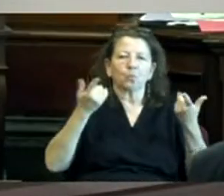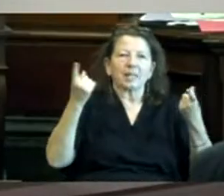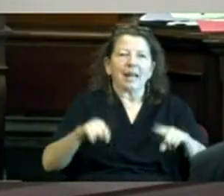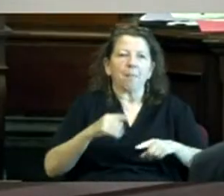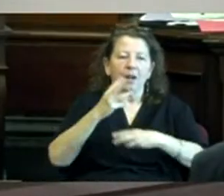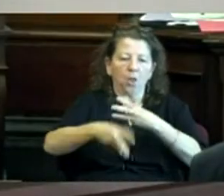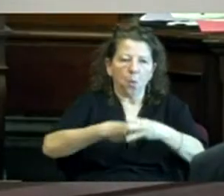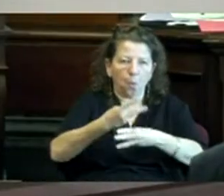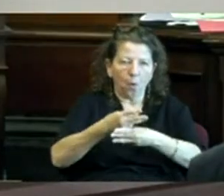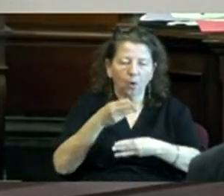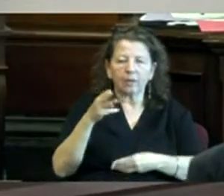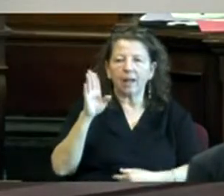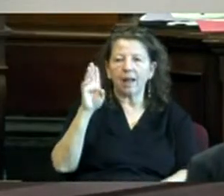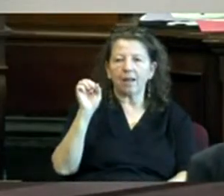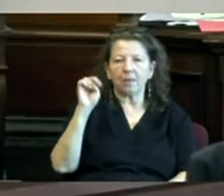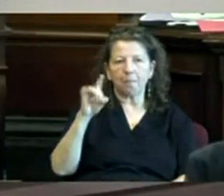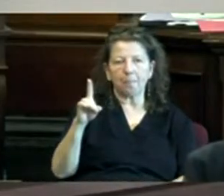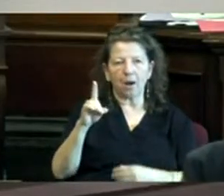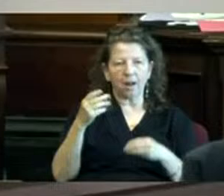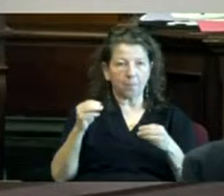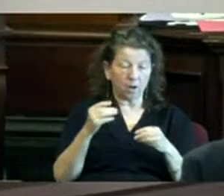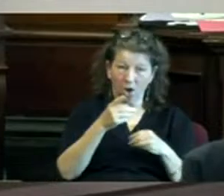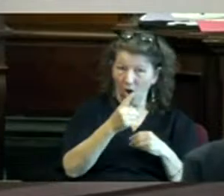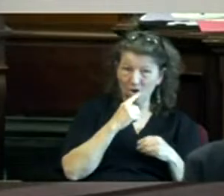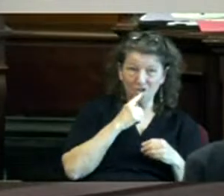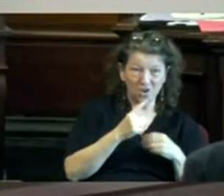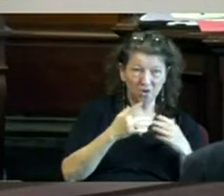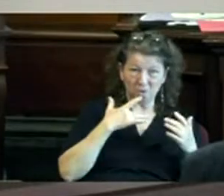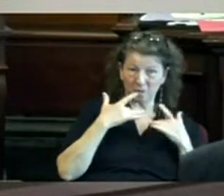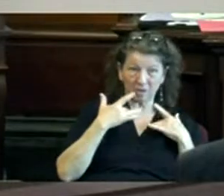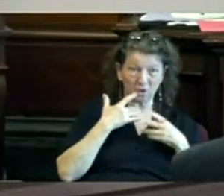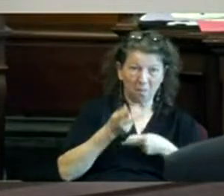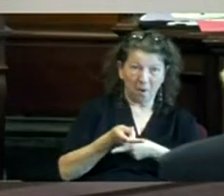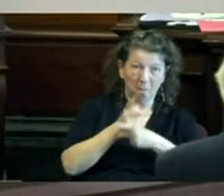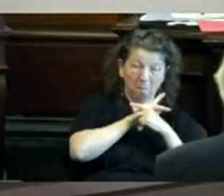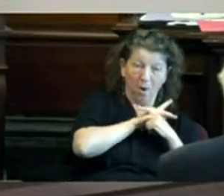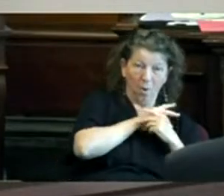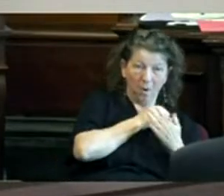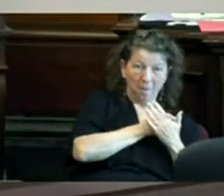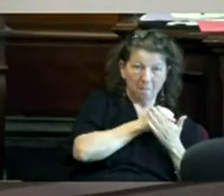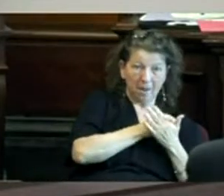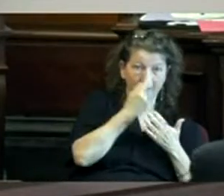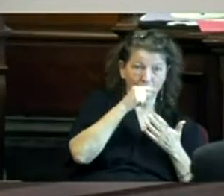just a question about the state of the world and the and the